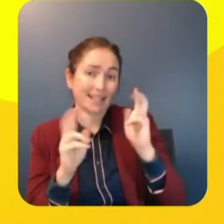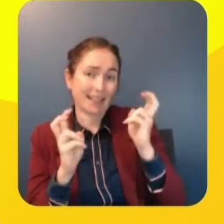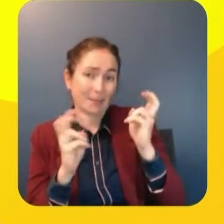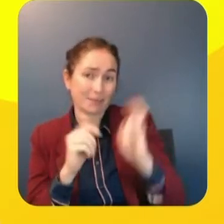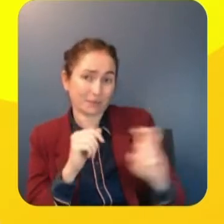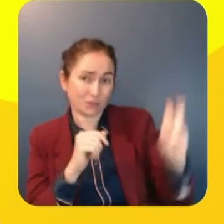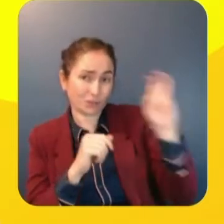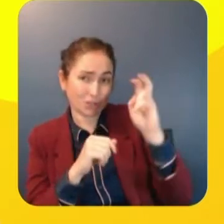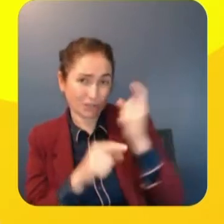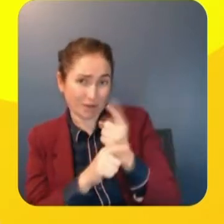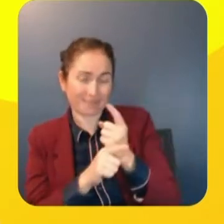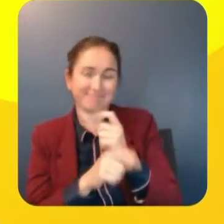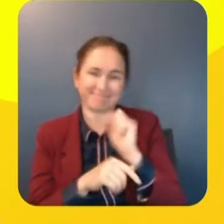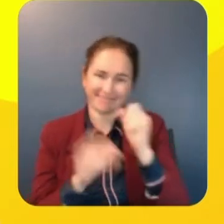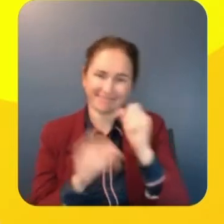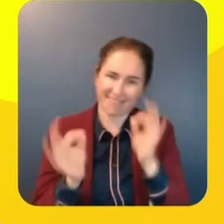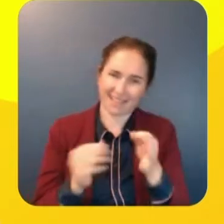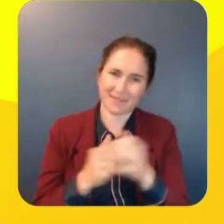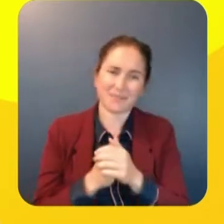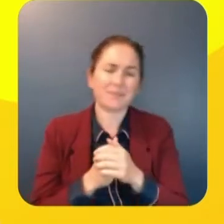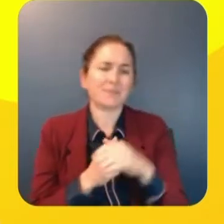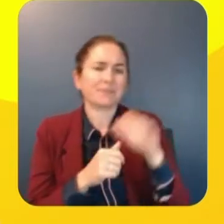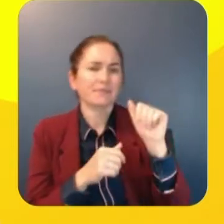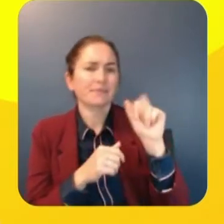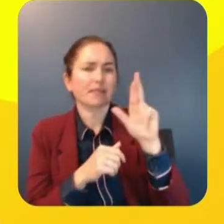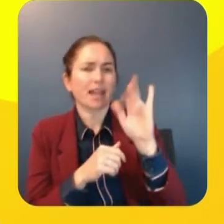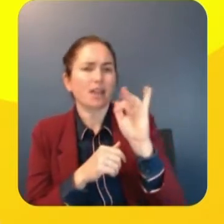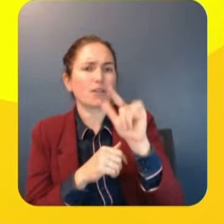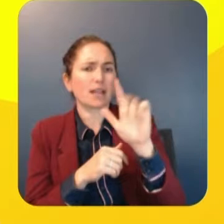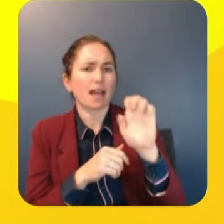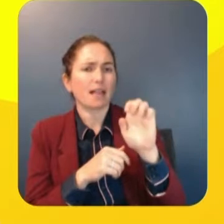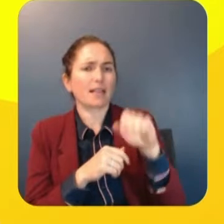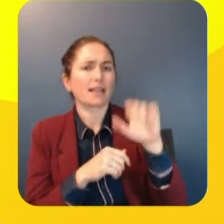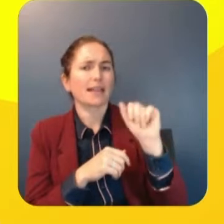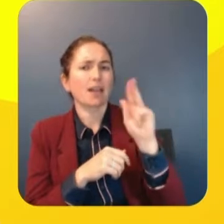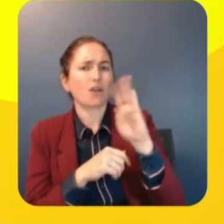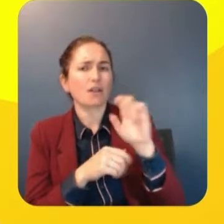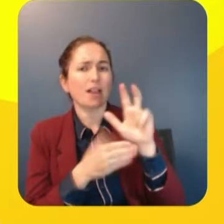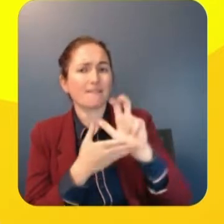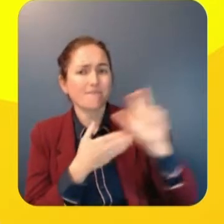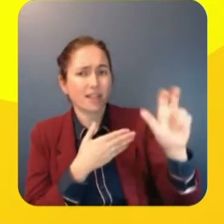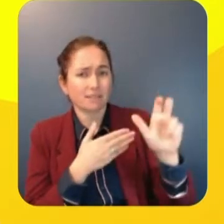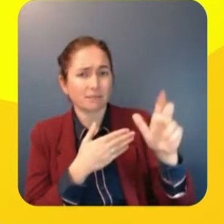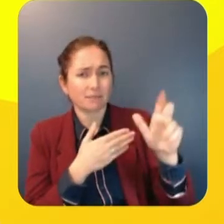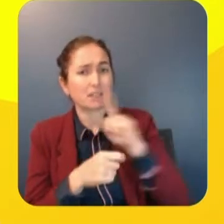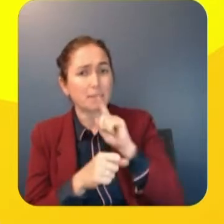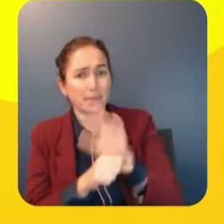So, Arielle, Ariel Investments had committed on the back of the matter to tackling